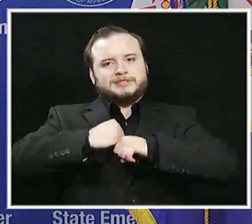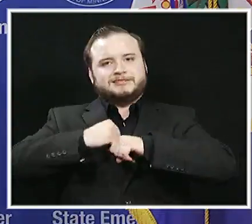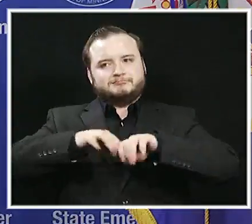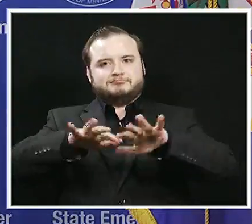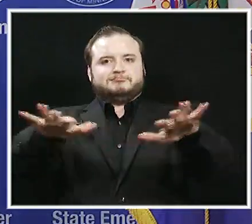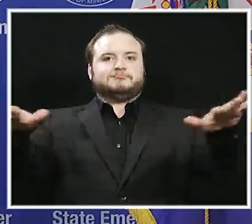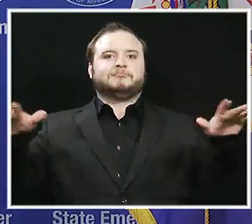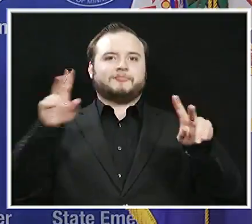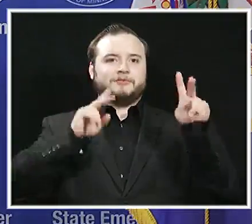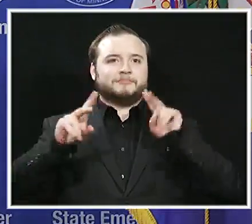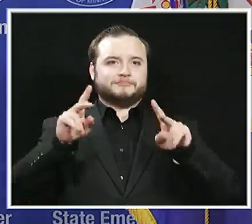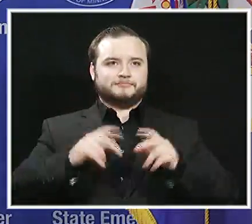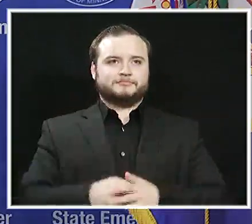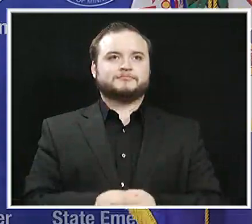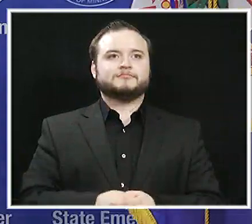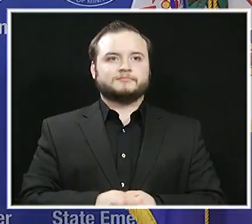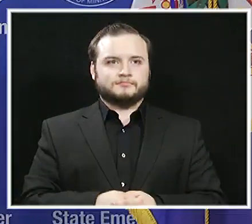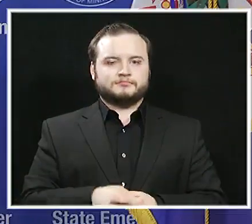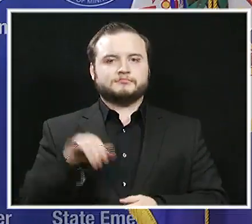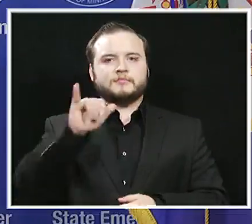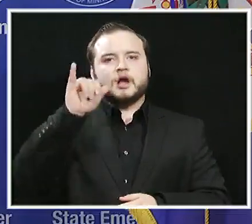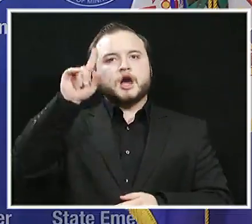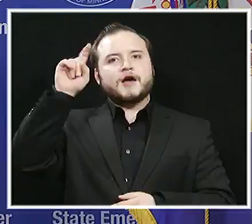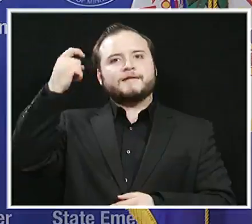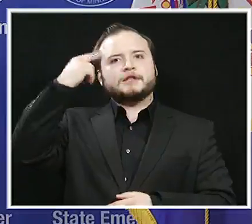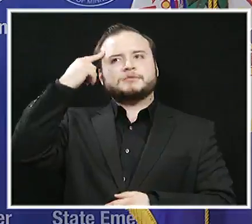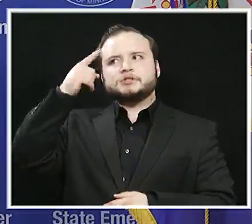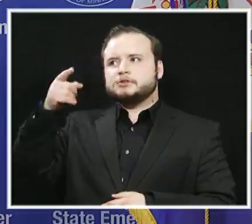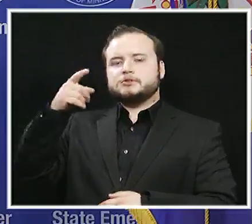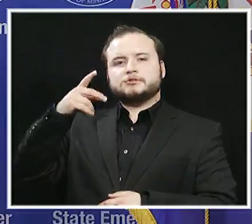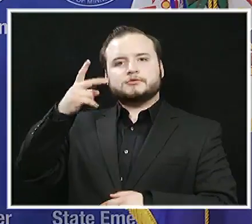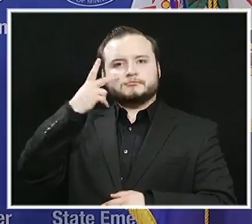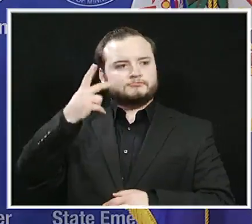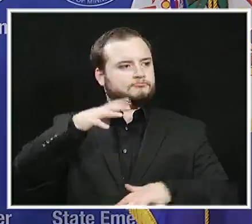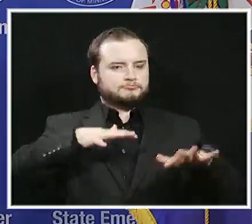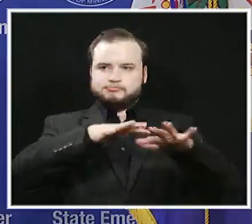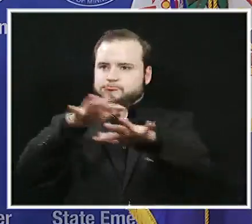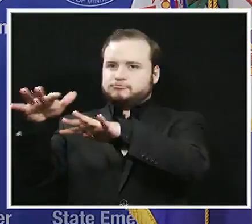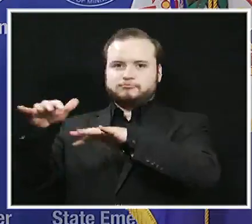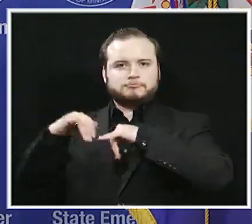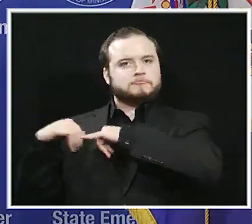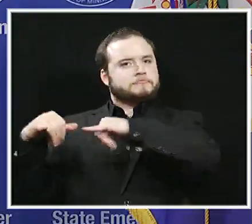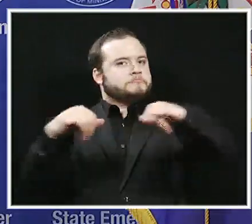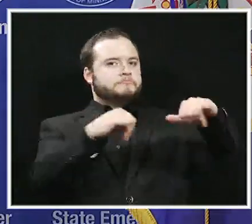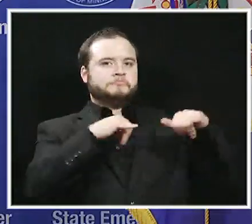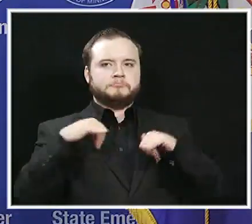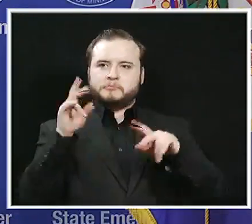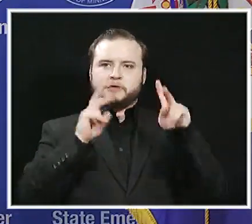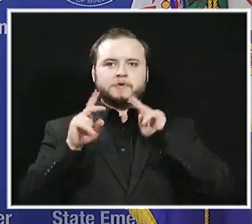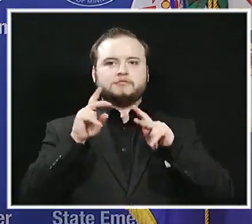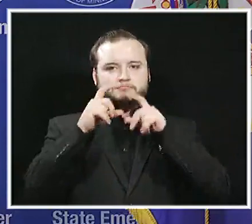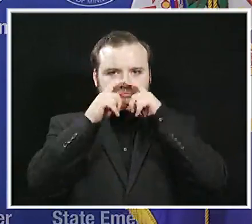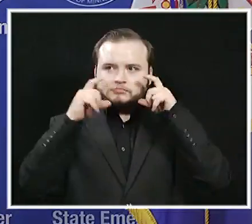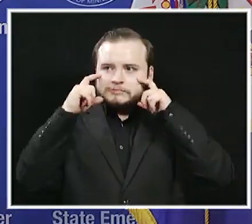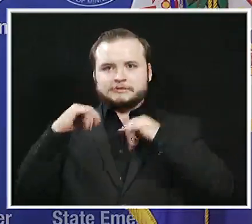behind it that it might help you from infecting someone else, but I do think there's a psychological piece behind it to show that we're all in this together and